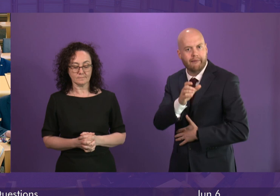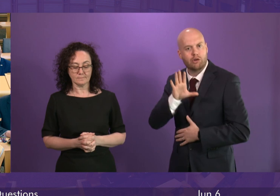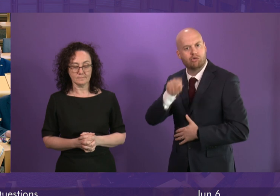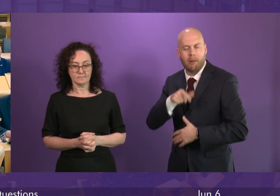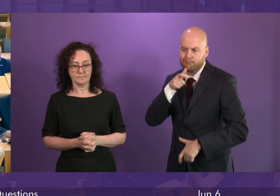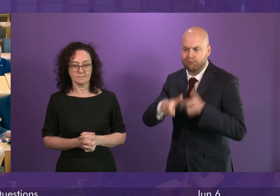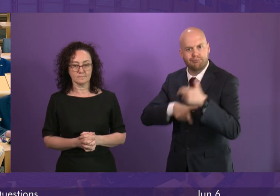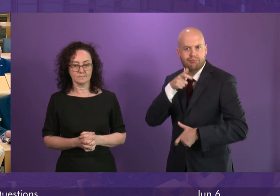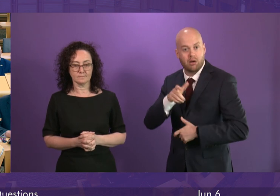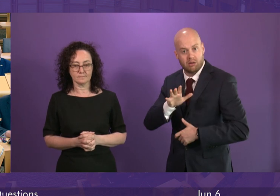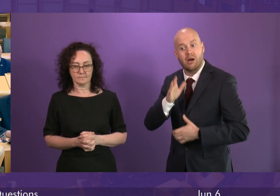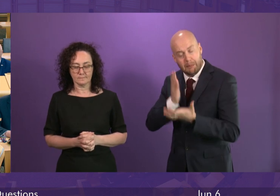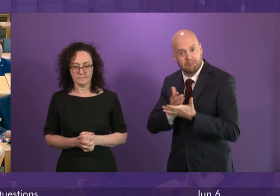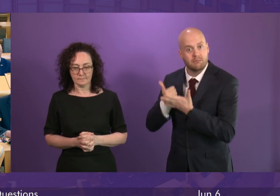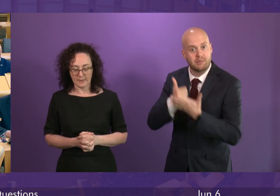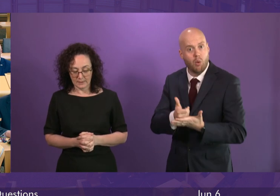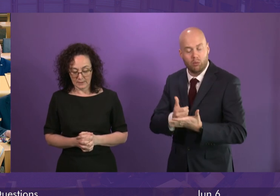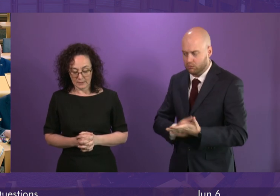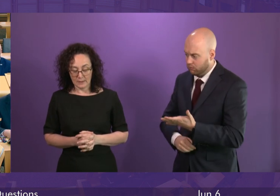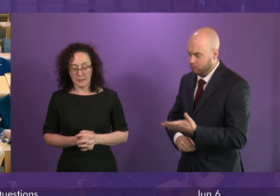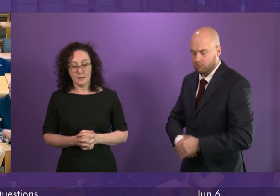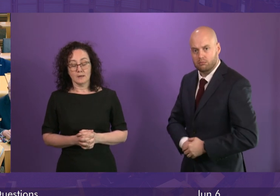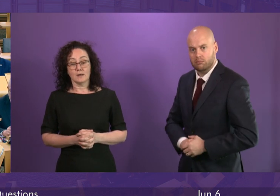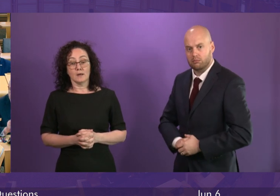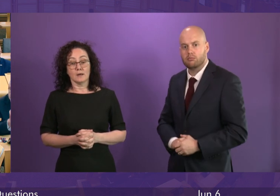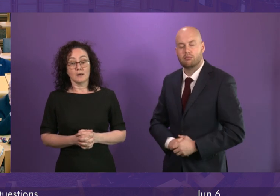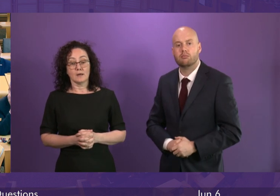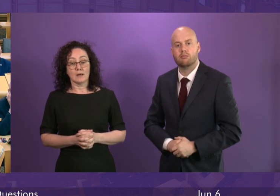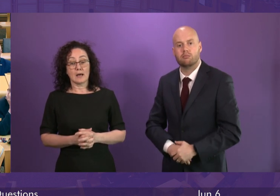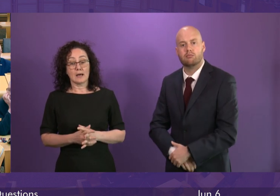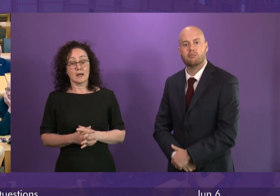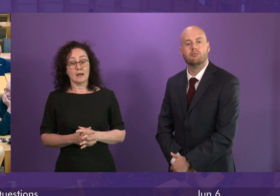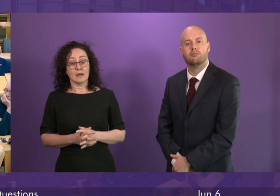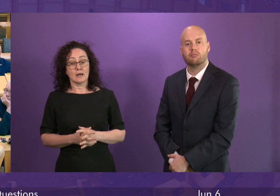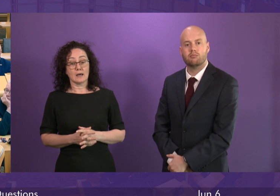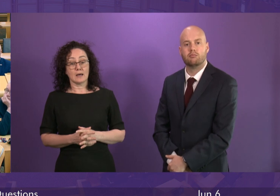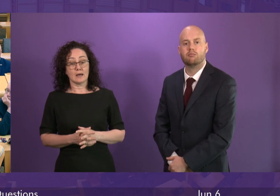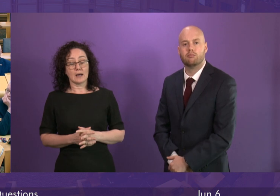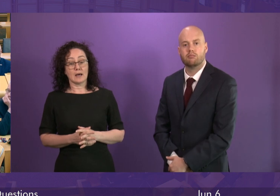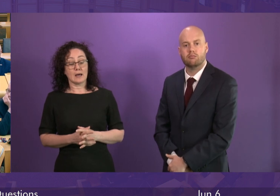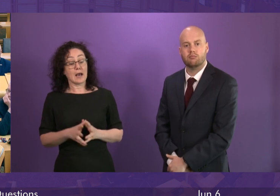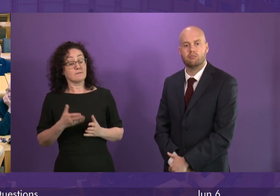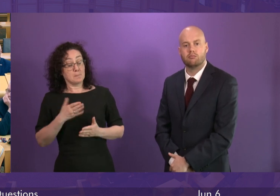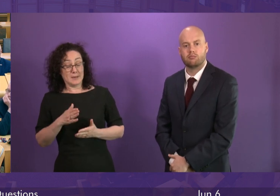John Swinney: I have just gone through with Richard Leonard a number of areas in which